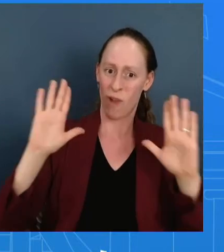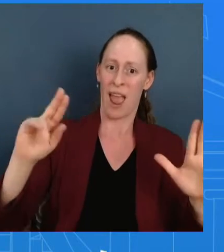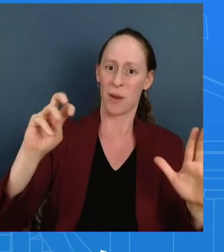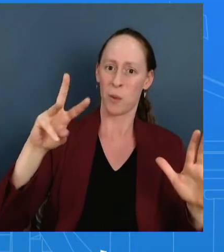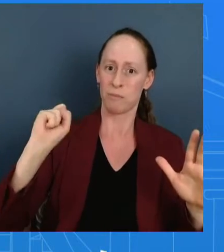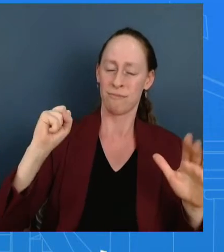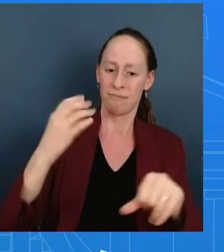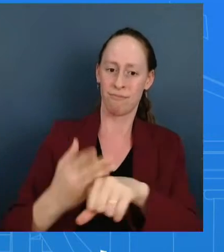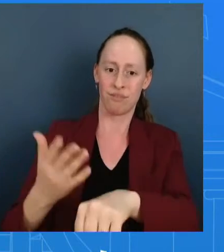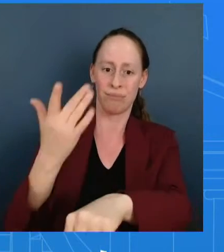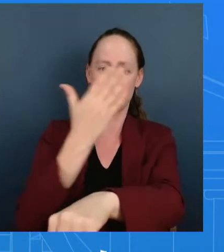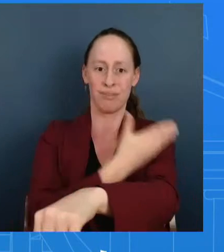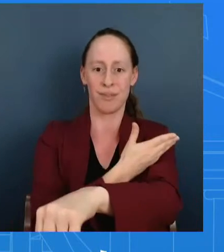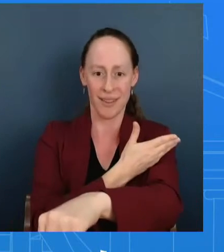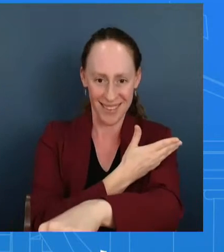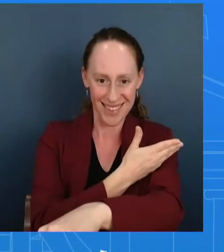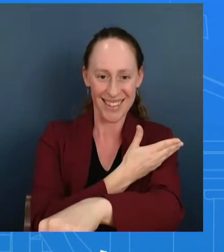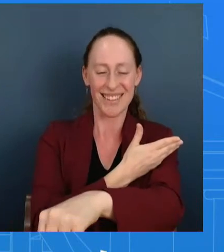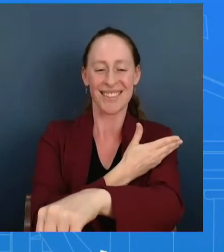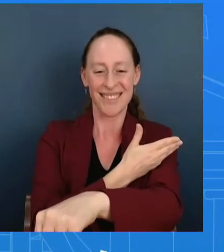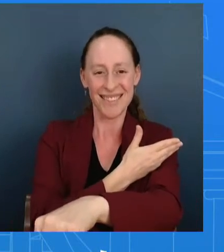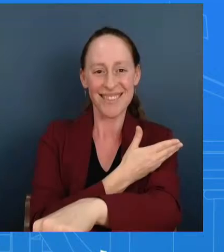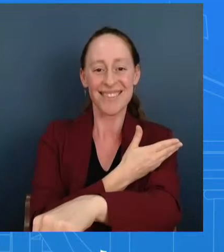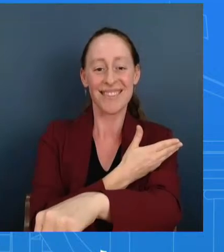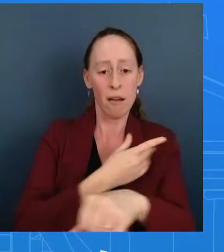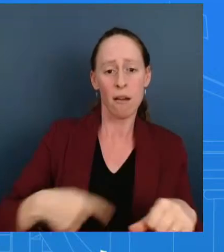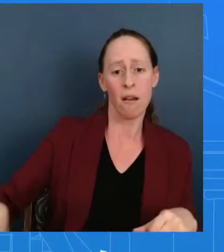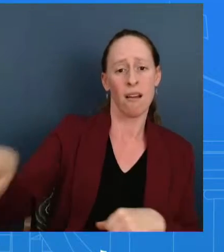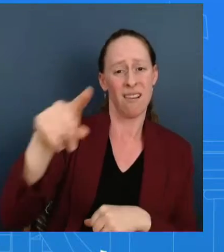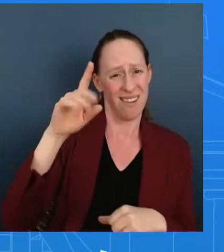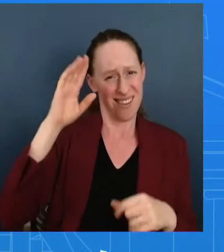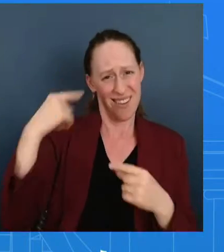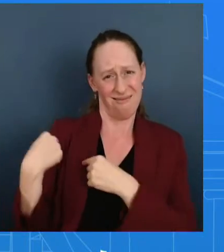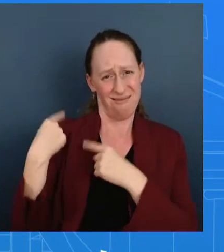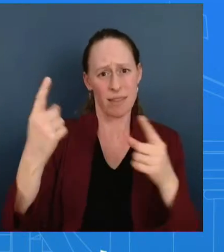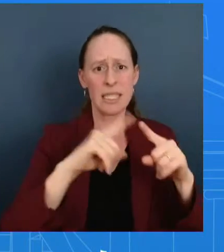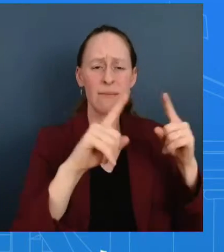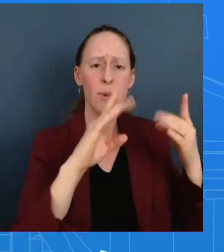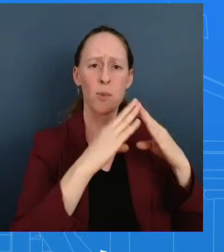[sic. left] behind struggled under the last -- last administration -- what the Times called